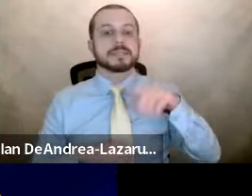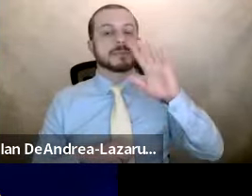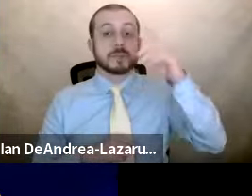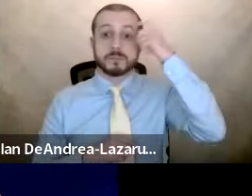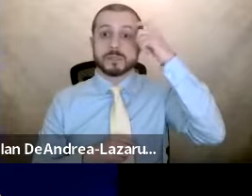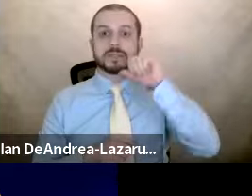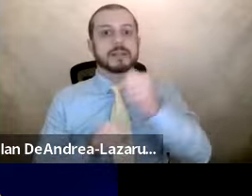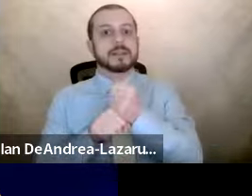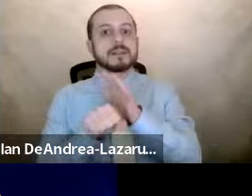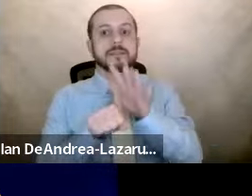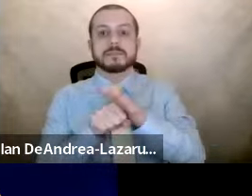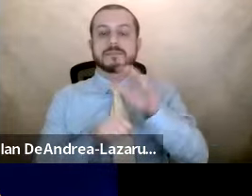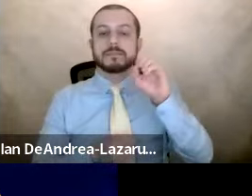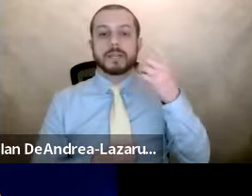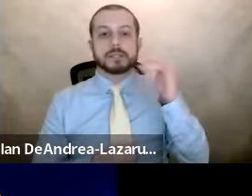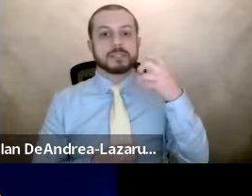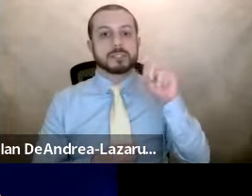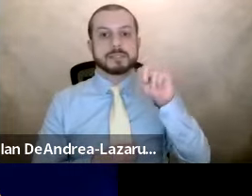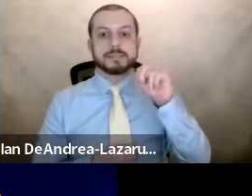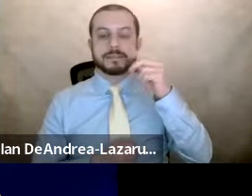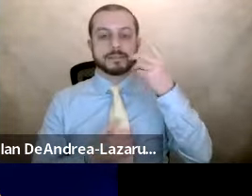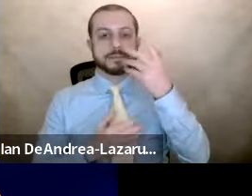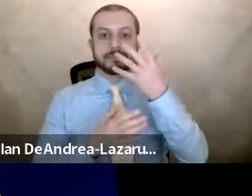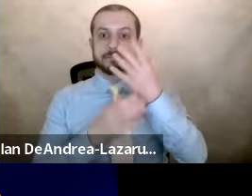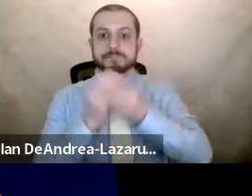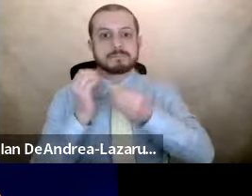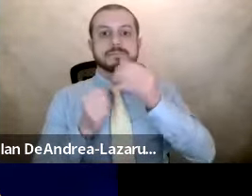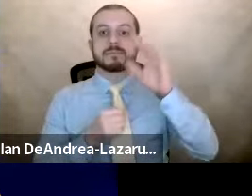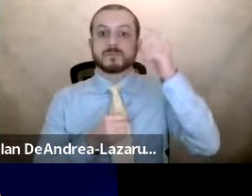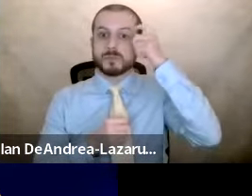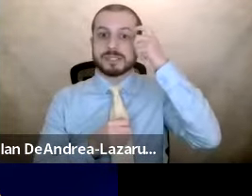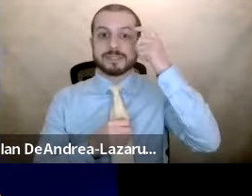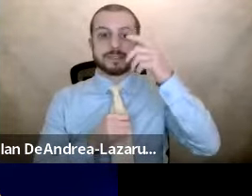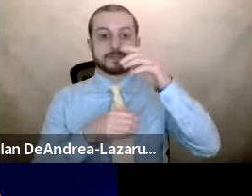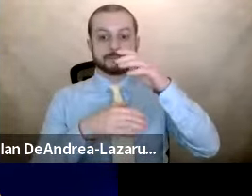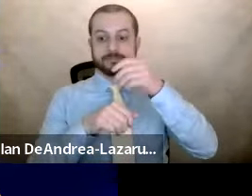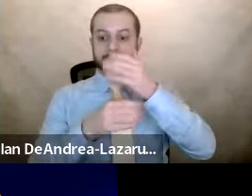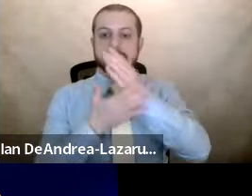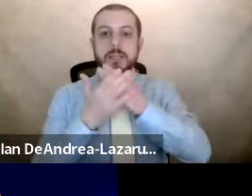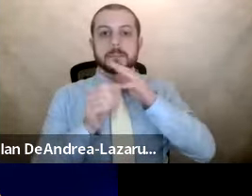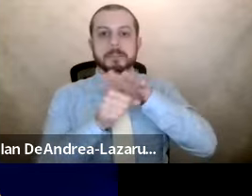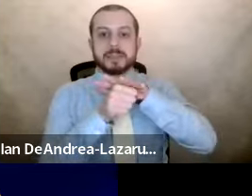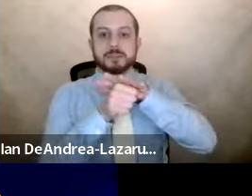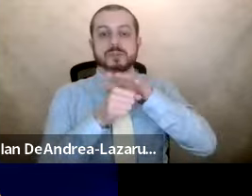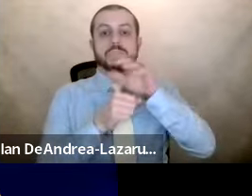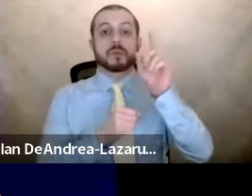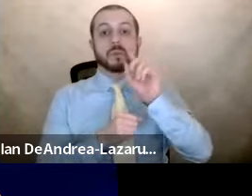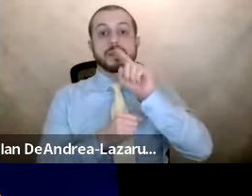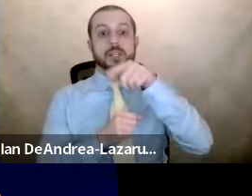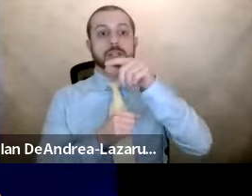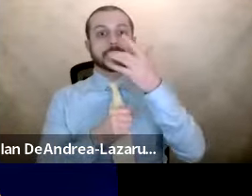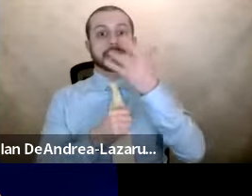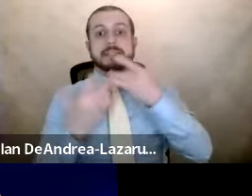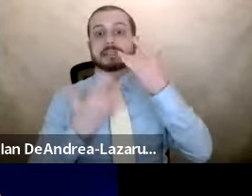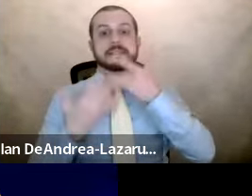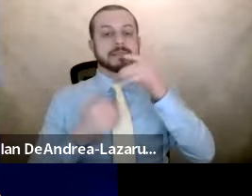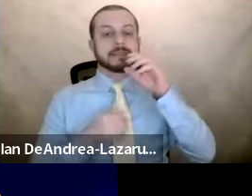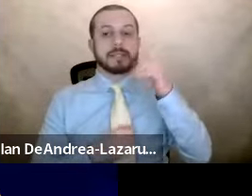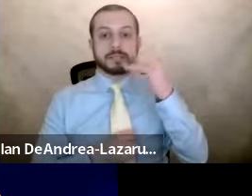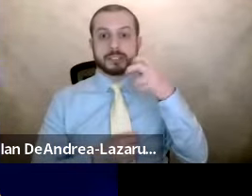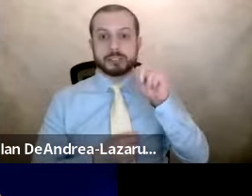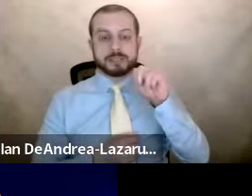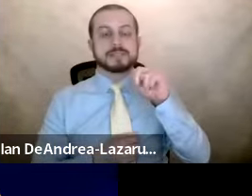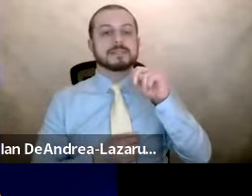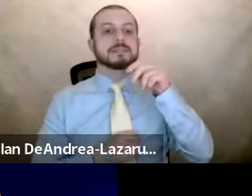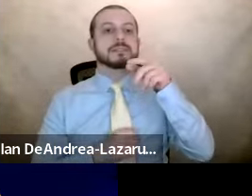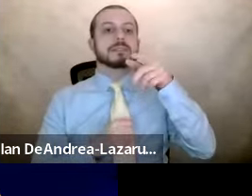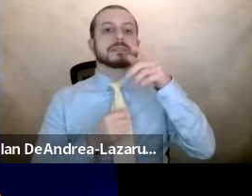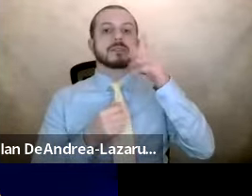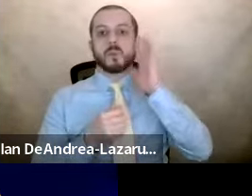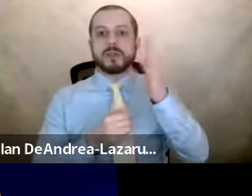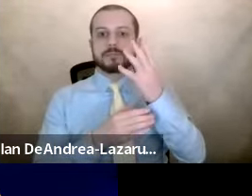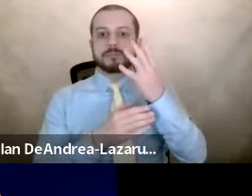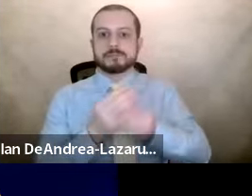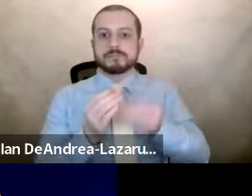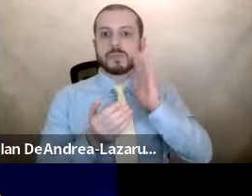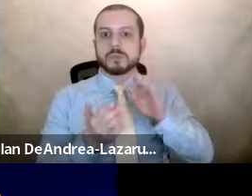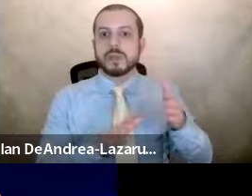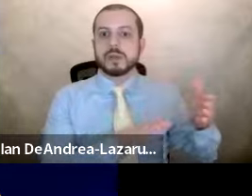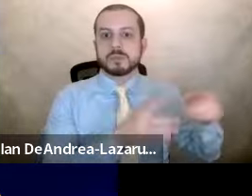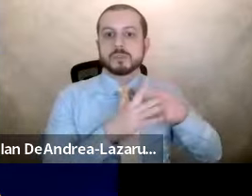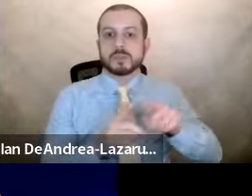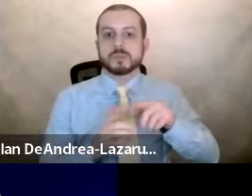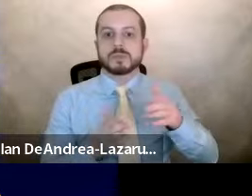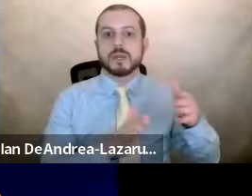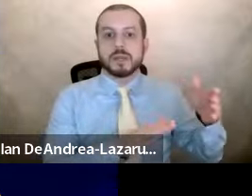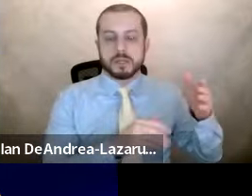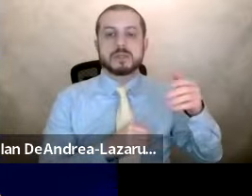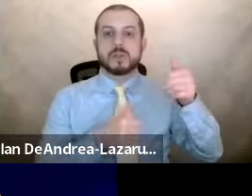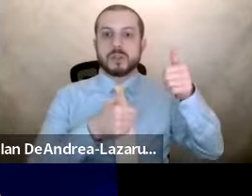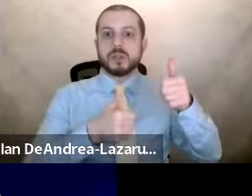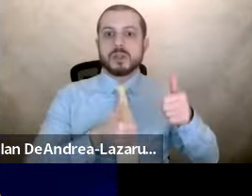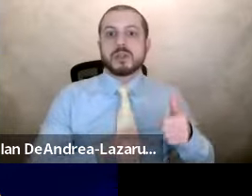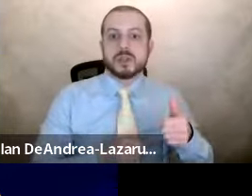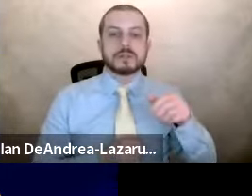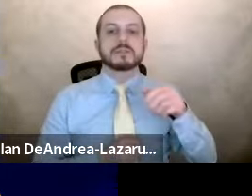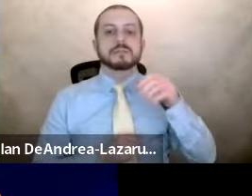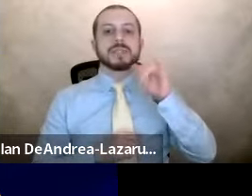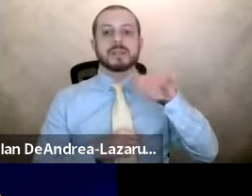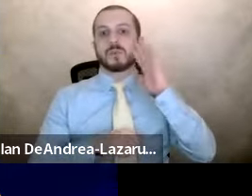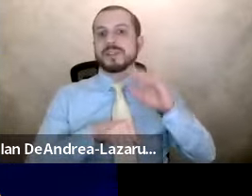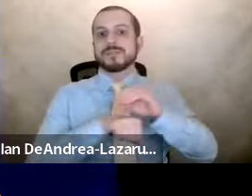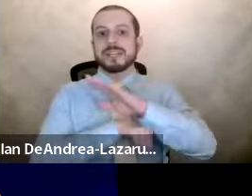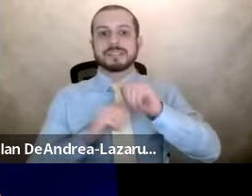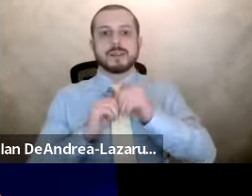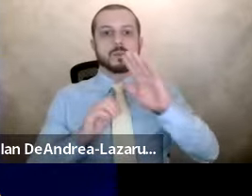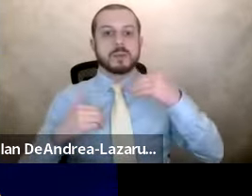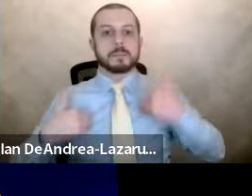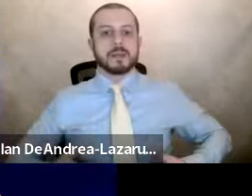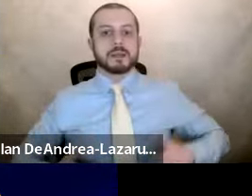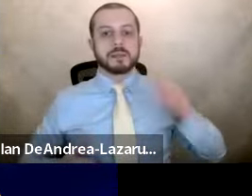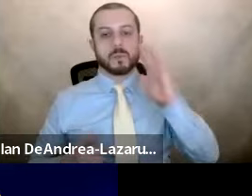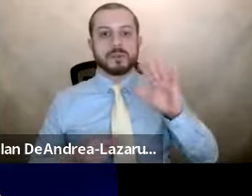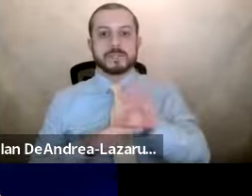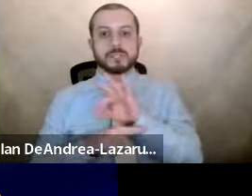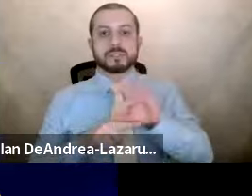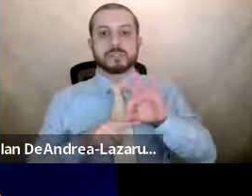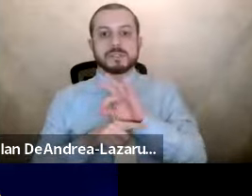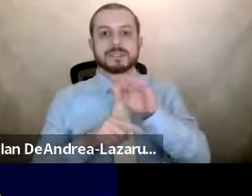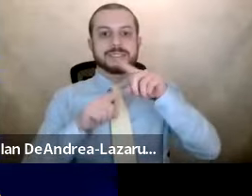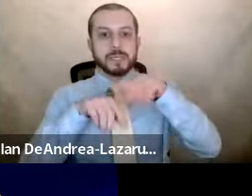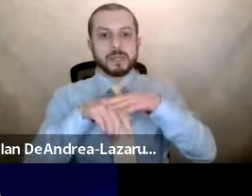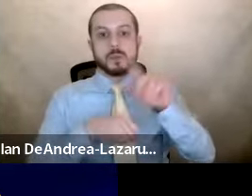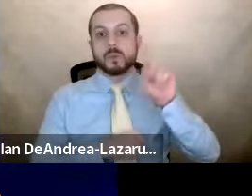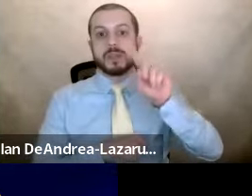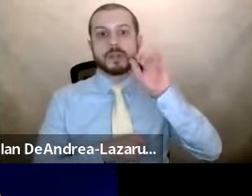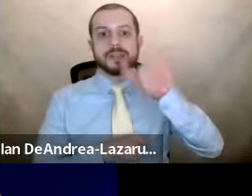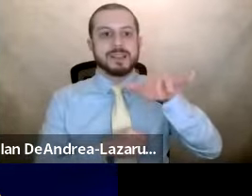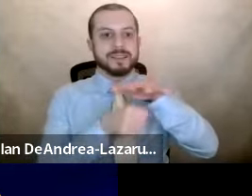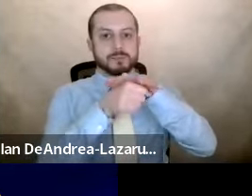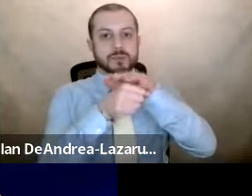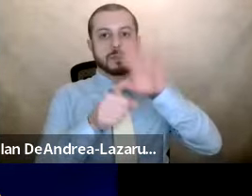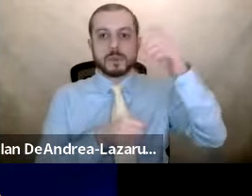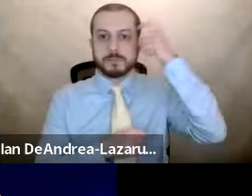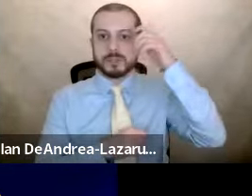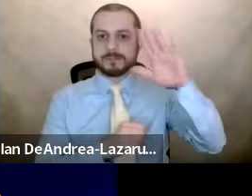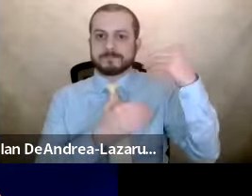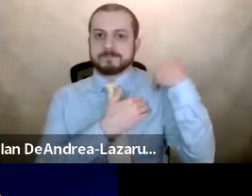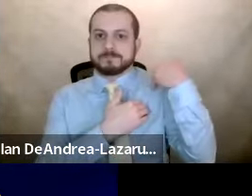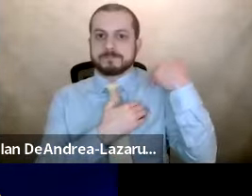Blood flow goes from your heart to your brain. And that's how you get oxygen. You breathe in oxygen, it goes into your blood, and then the blood then travels to your brain carrying that oxygen and delivering it to the brain.